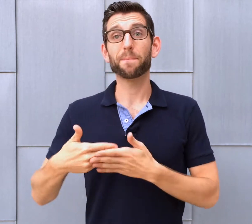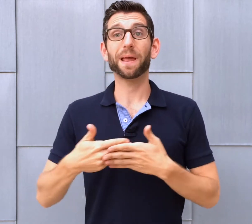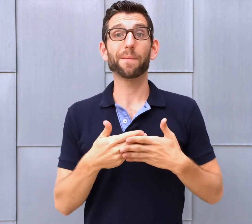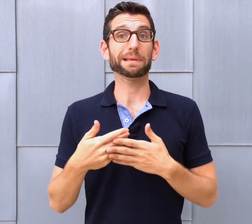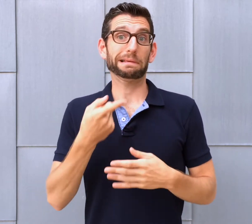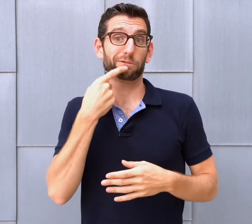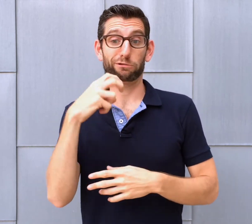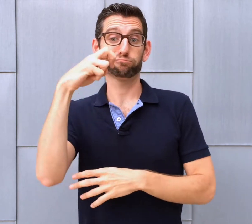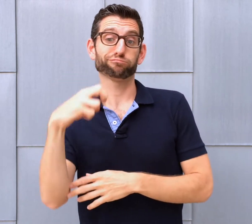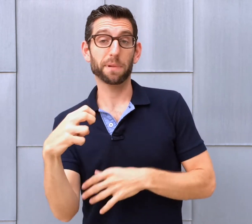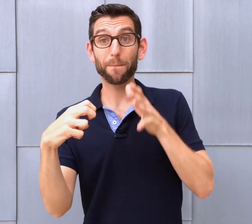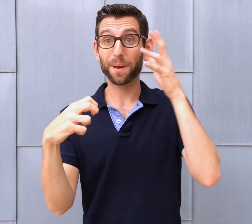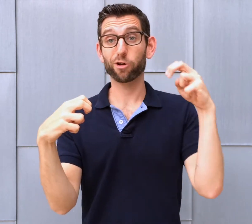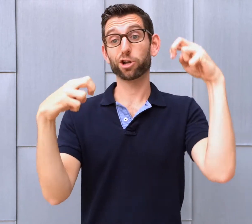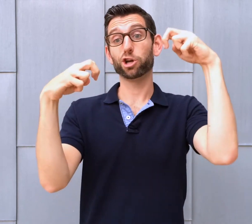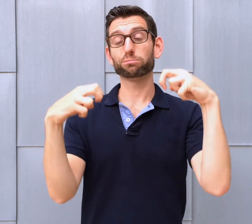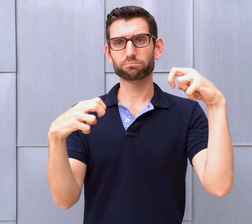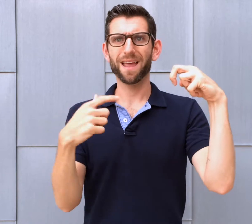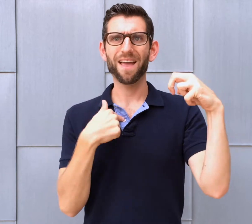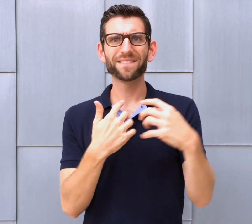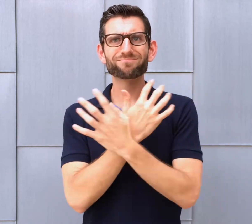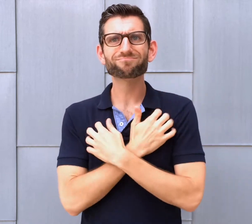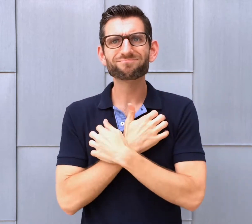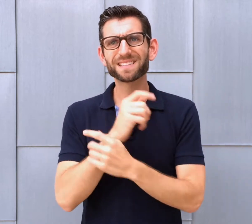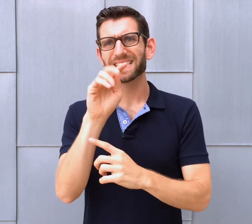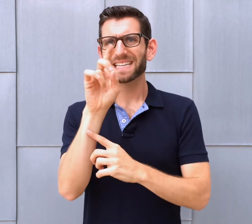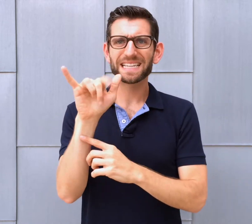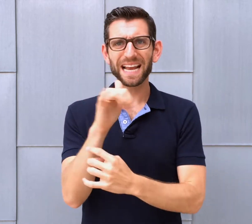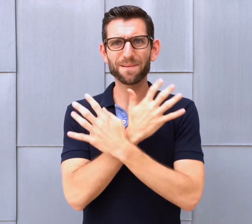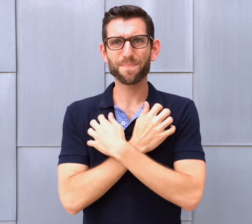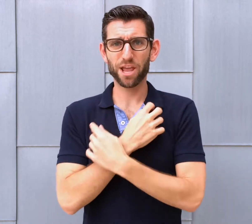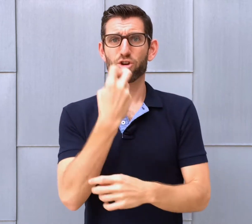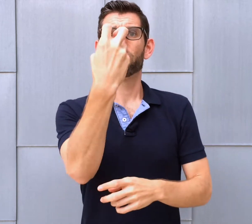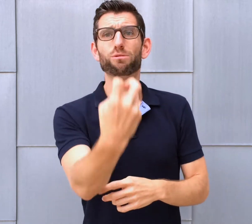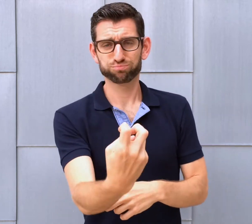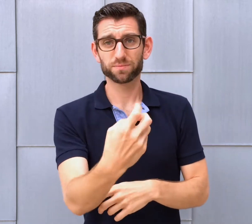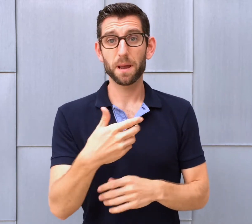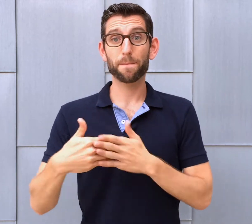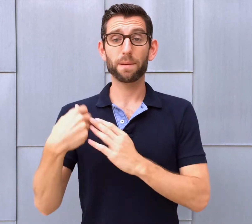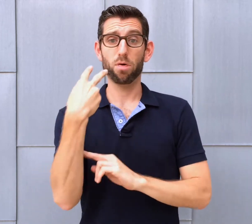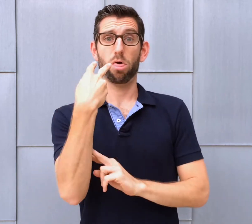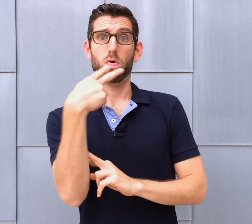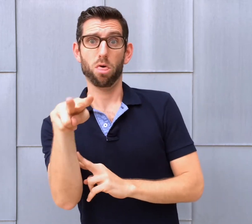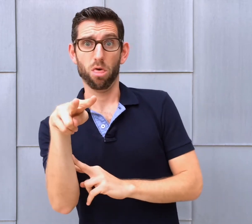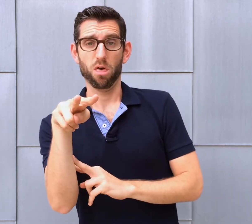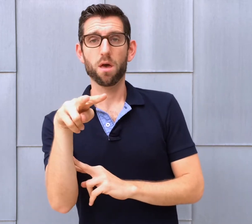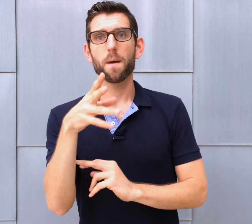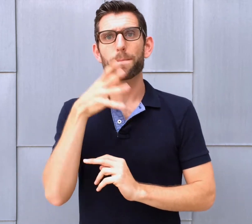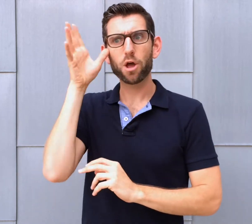You have a hearing baby and their hearing parent seated facing each other and off to the side there's a teddy bear. The baby looks at the teddy bear